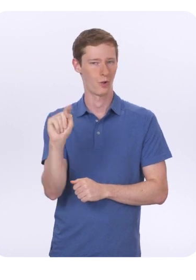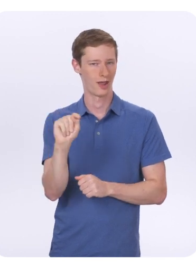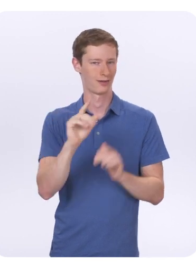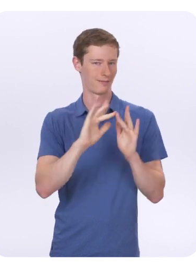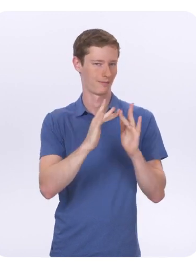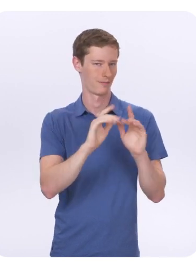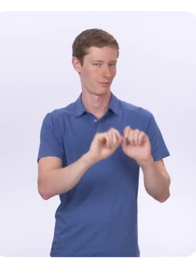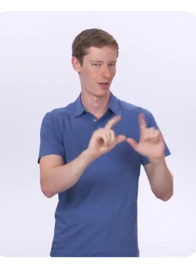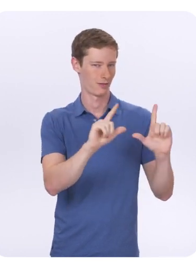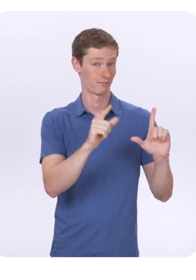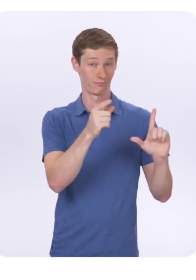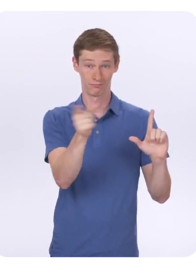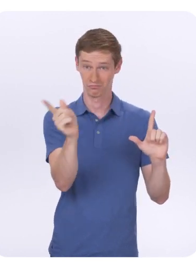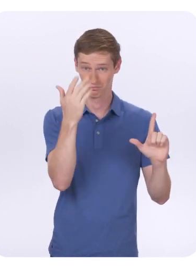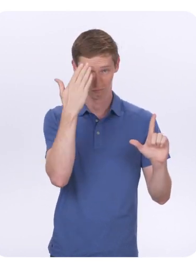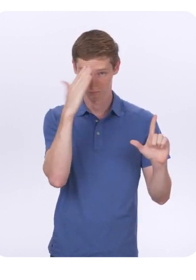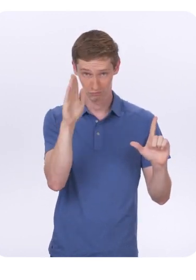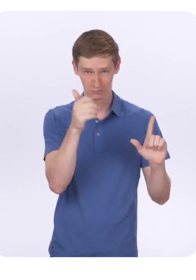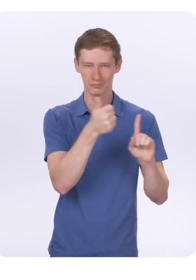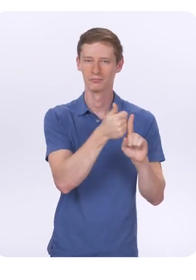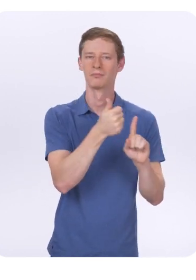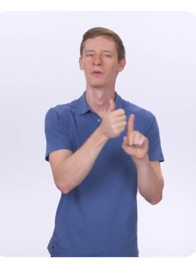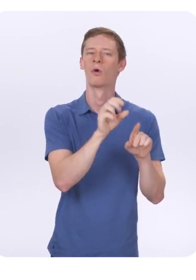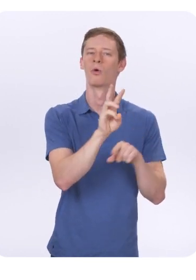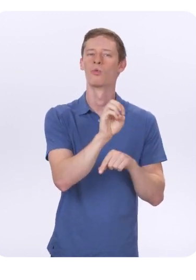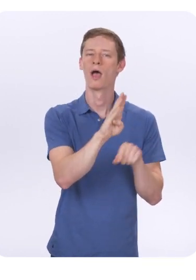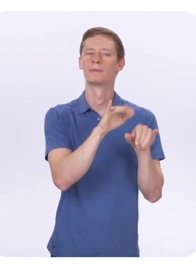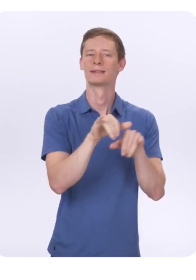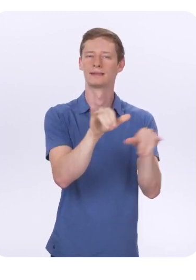this is a web standard implemented in the Meta Quest browser